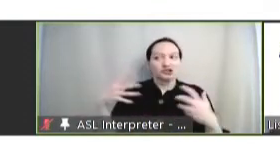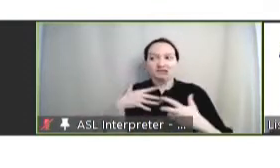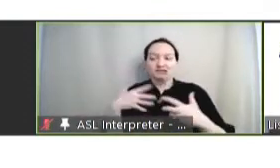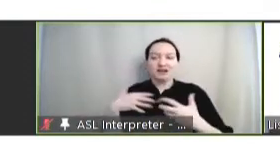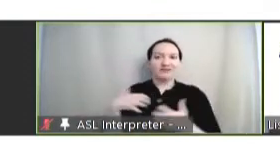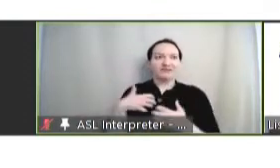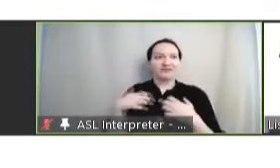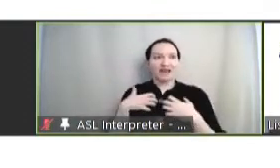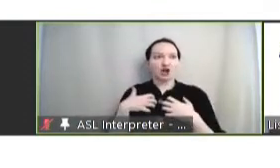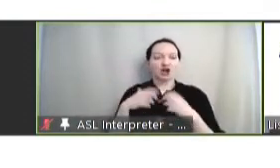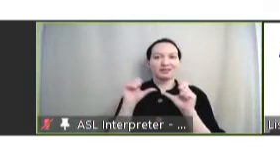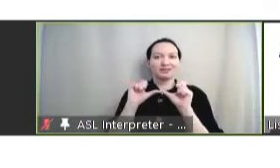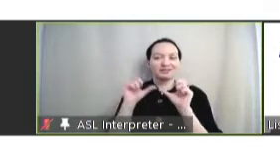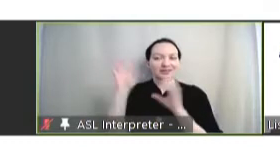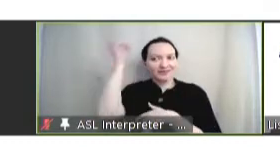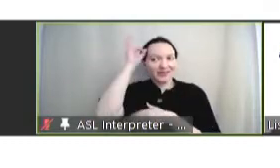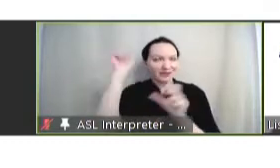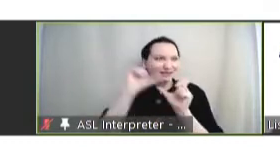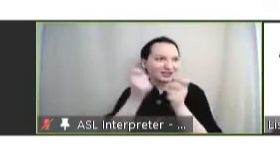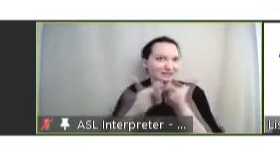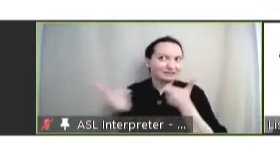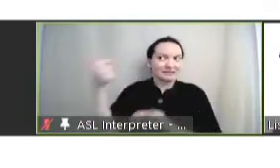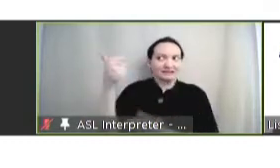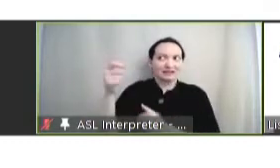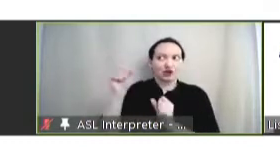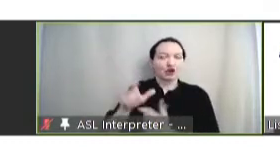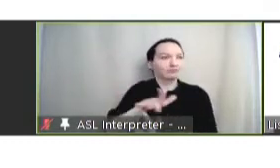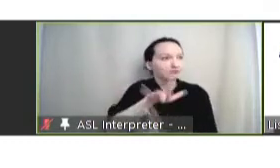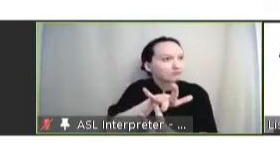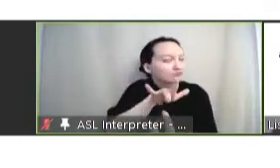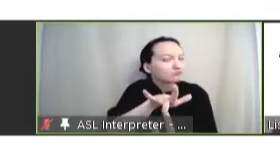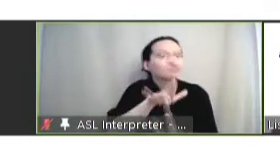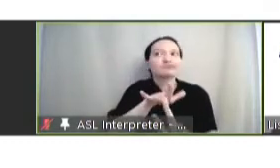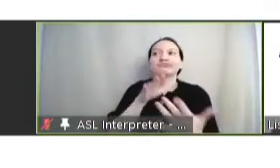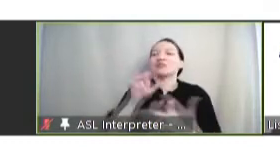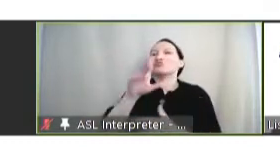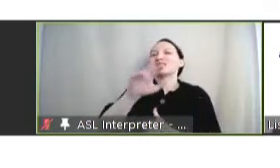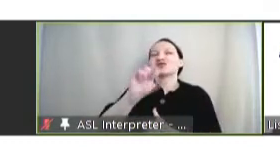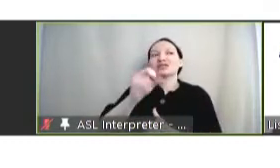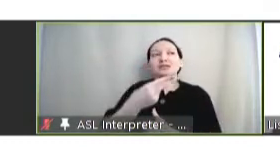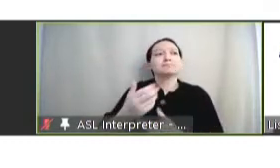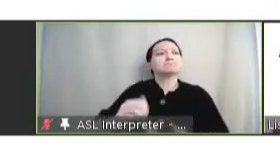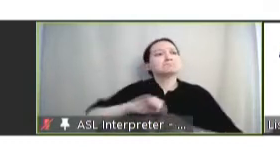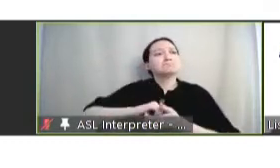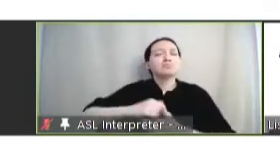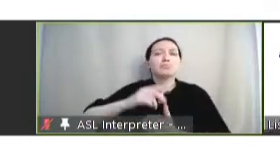federal agencies may conduct outreach. We engage with partners, and we also work to